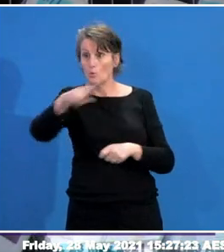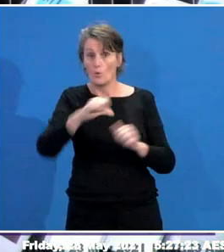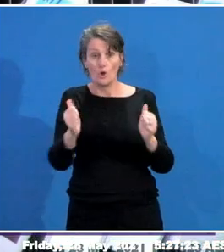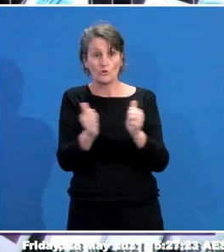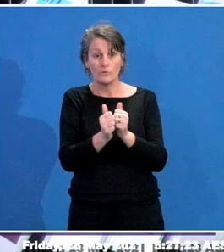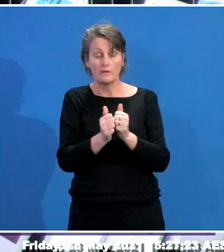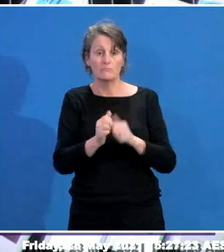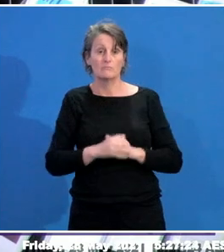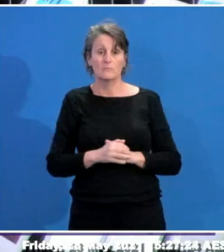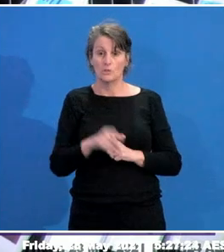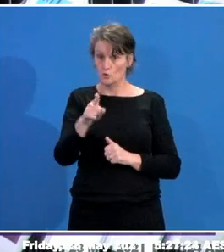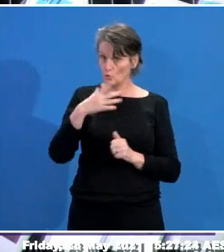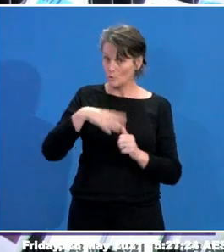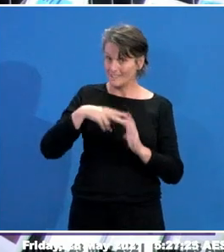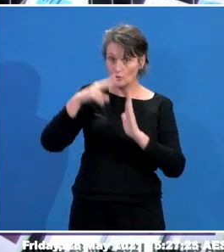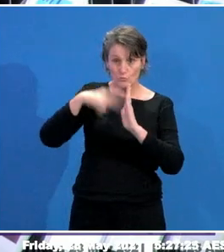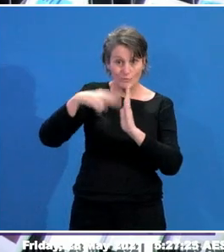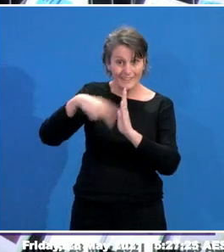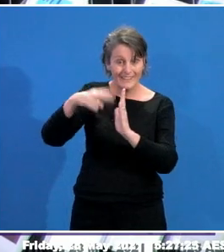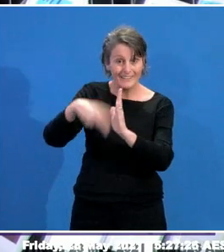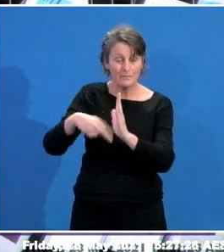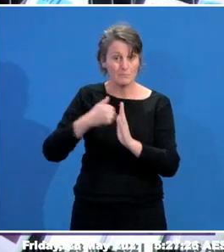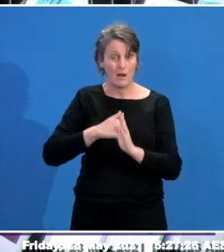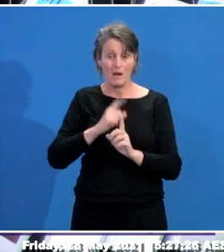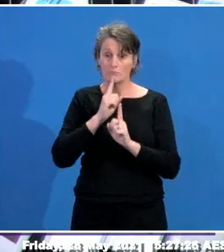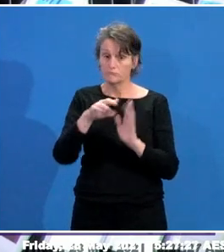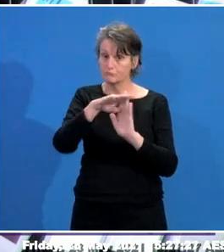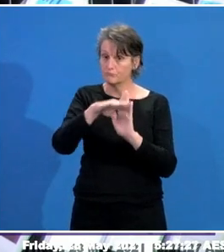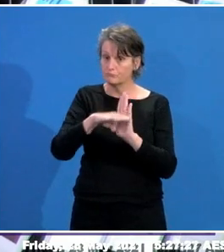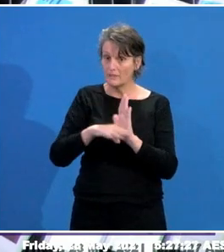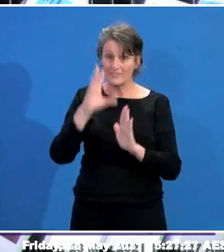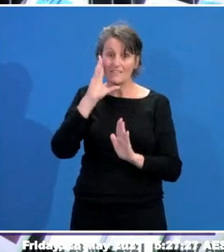I don't know whether you need to read the directions this afternoon,